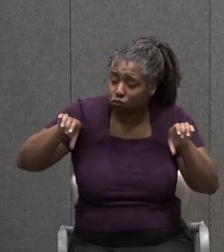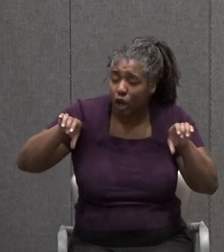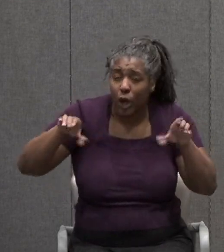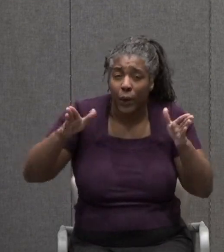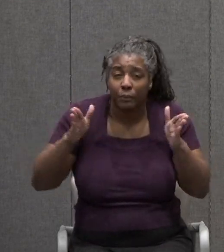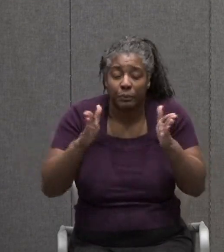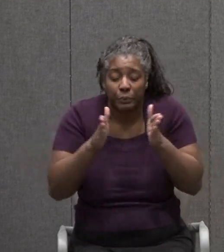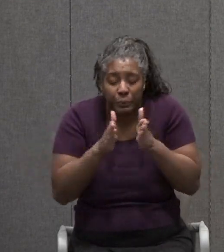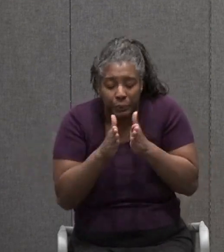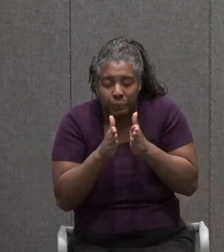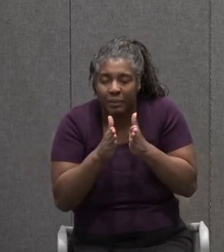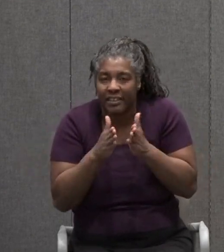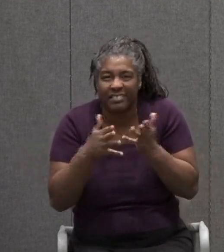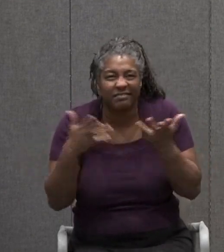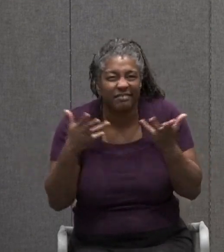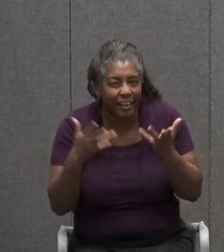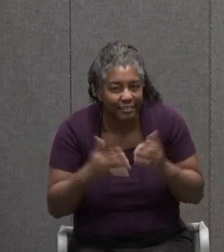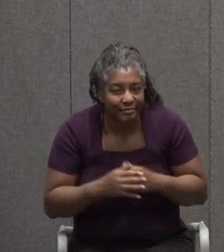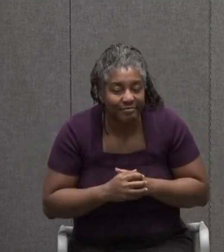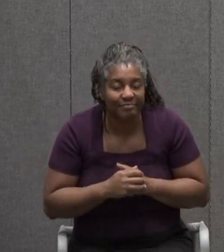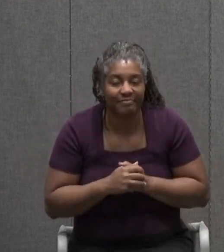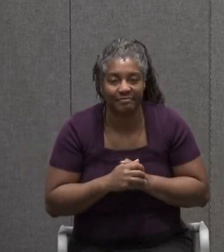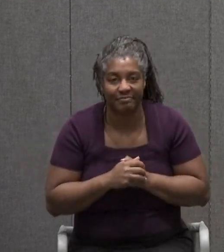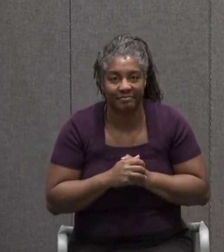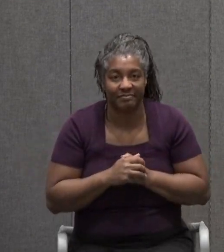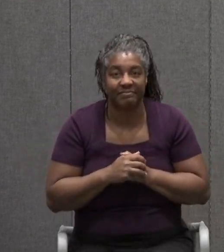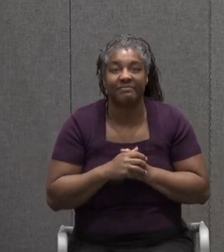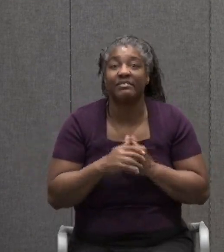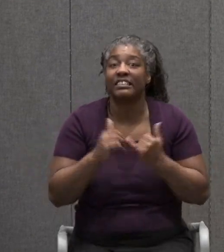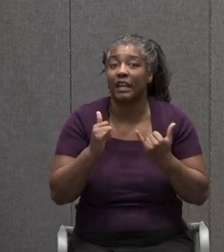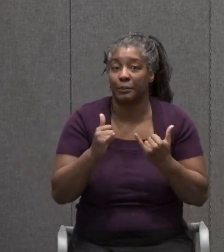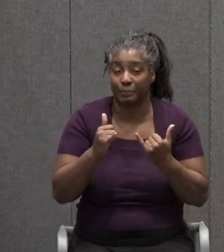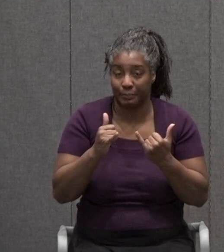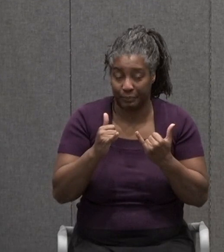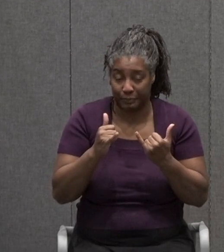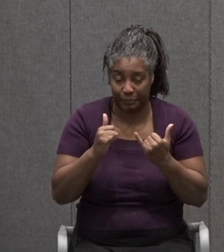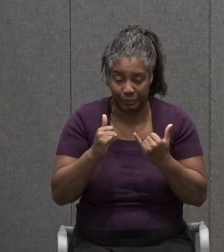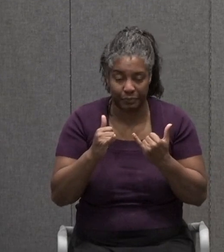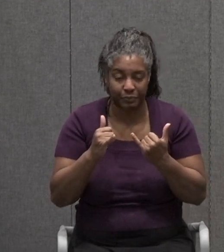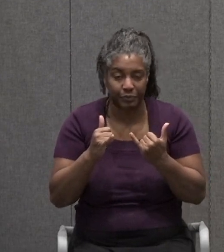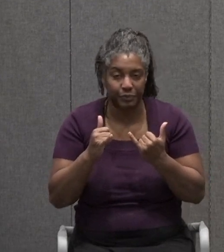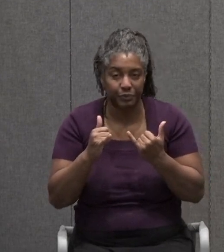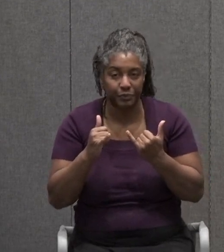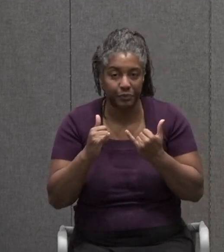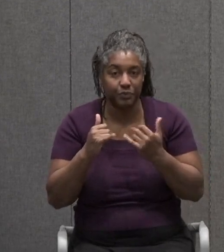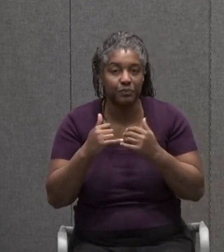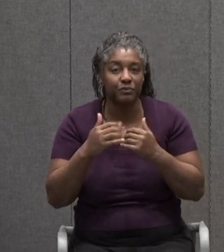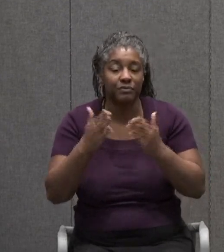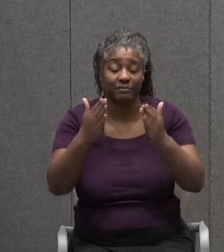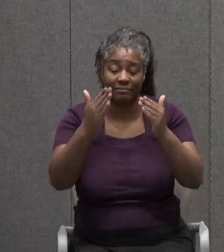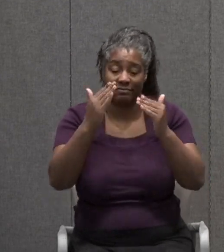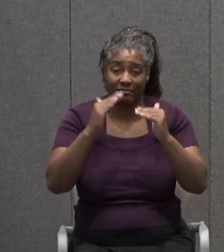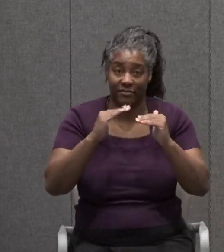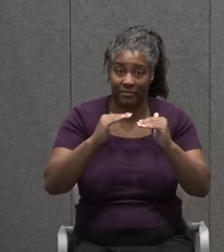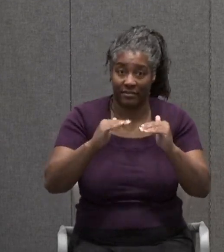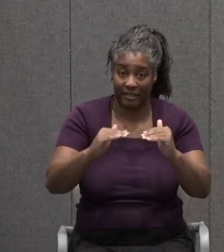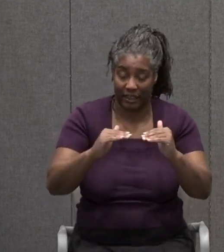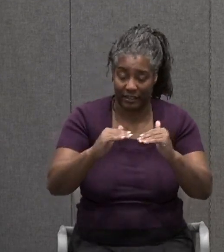Now let's move on to the next aspect of our mindfulness practice. So we looked at it.